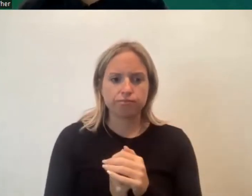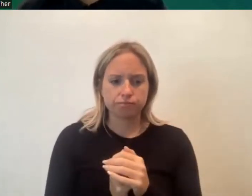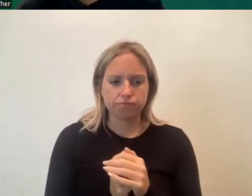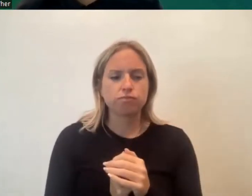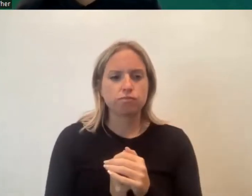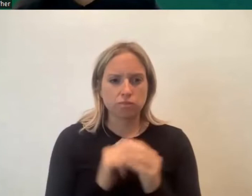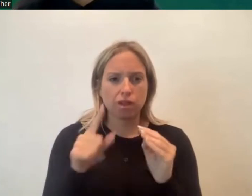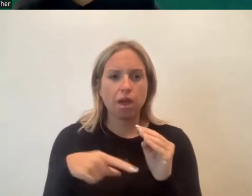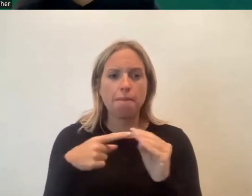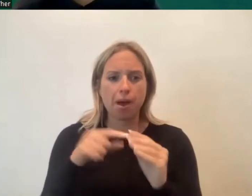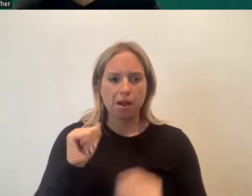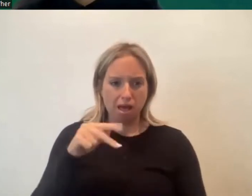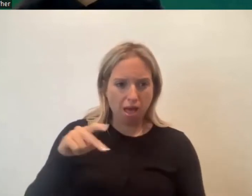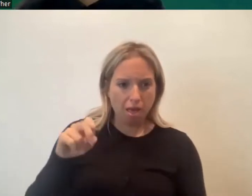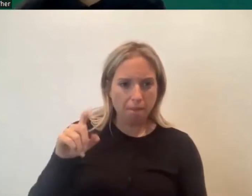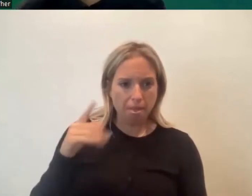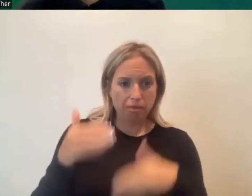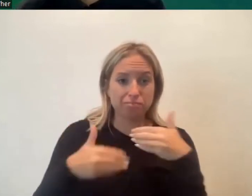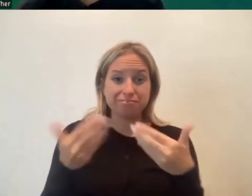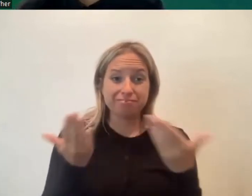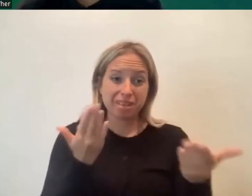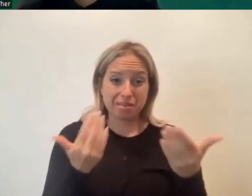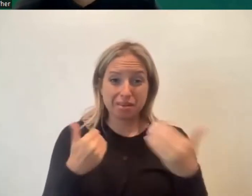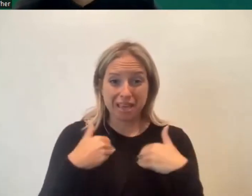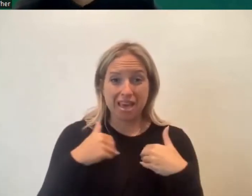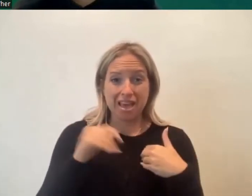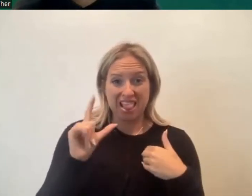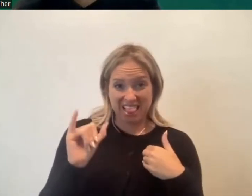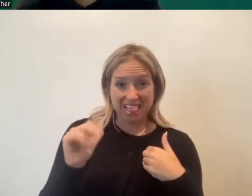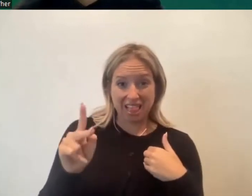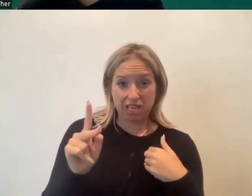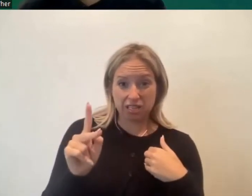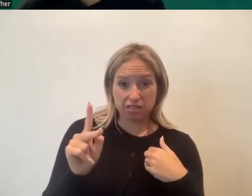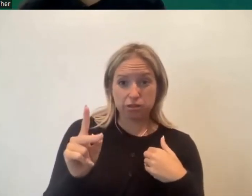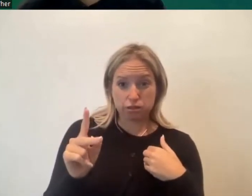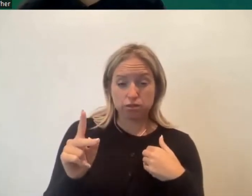Tadra, maybe we can put a little link that kind of goes through and has some more information